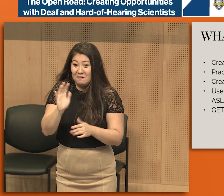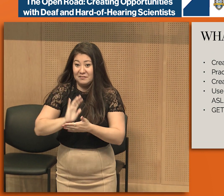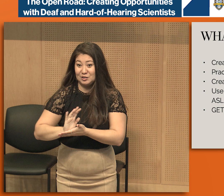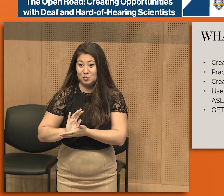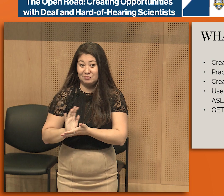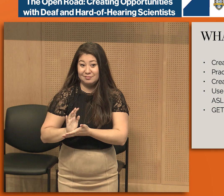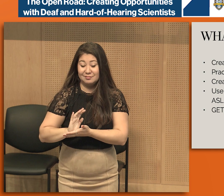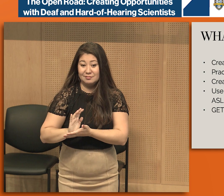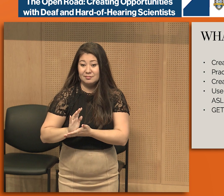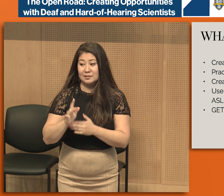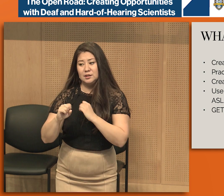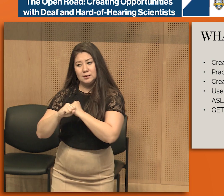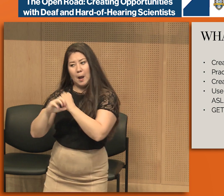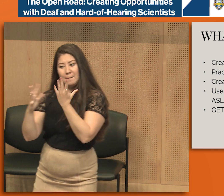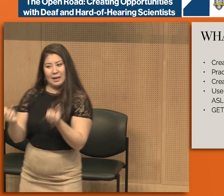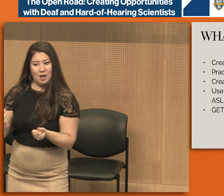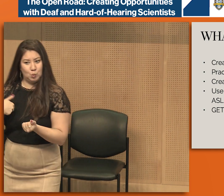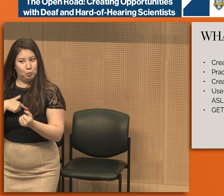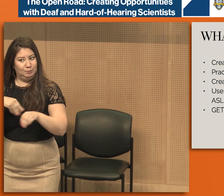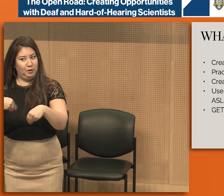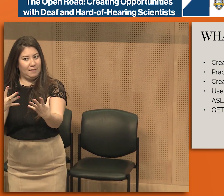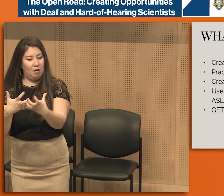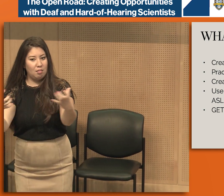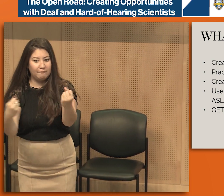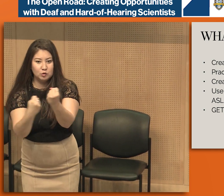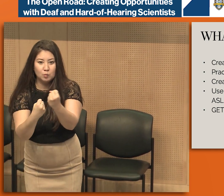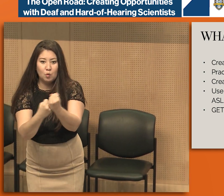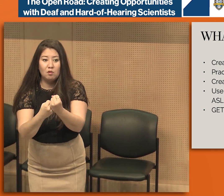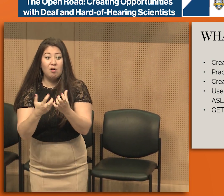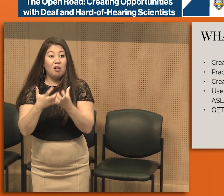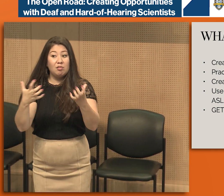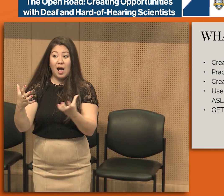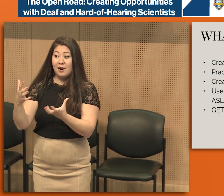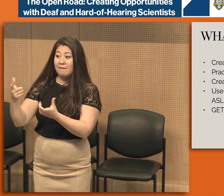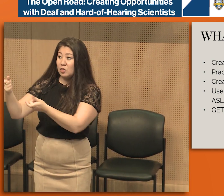You can make your own videos of STEM topics in ASL.